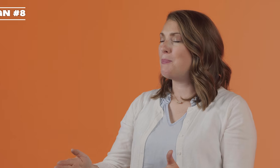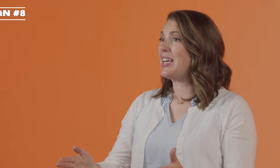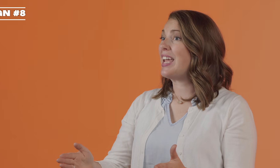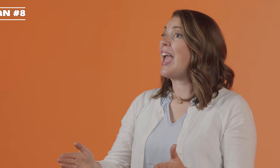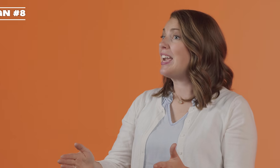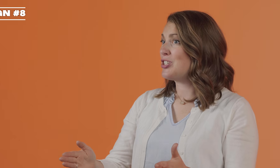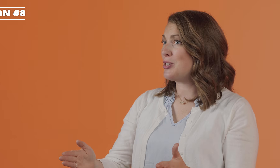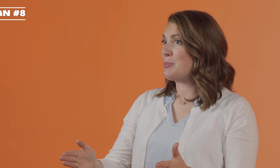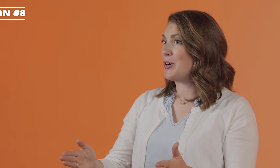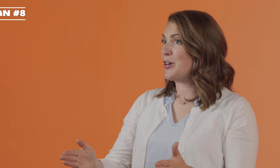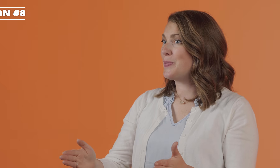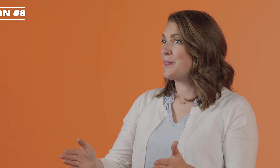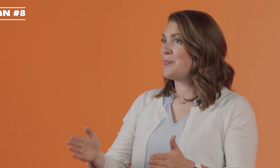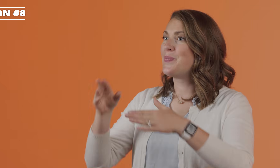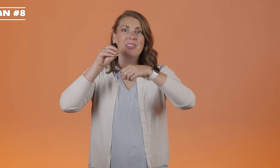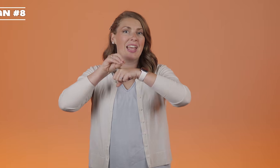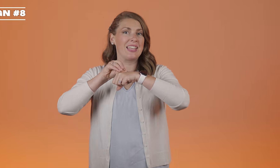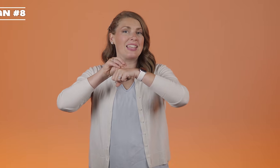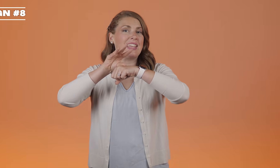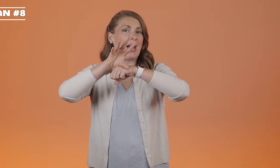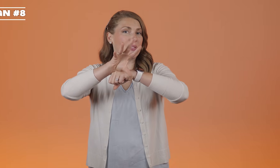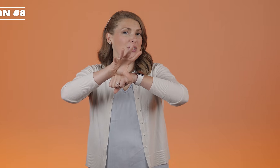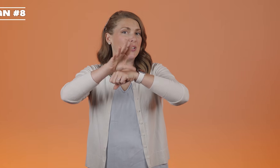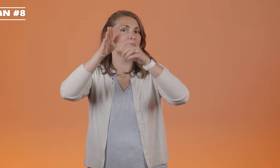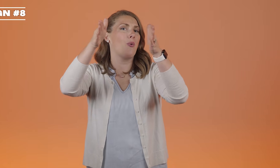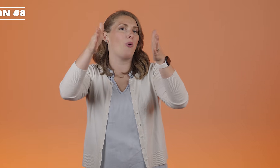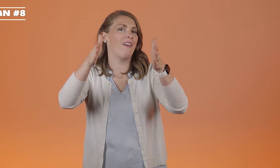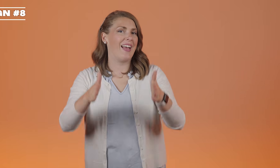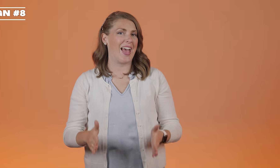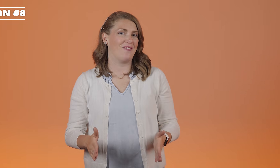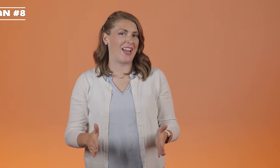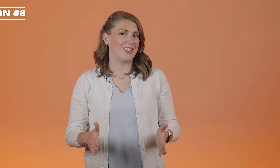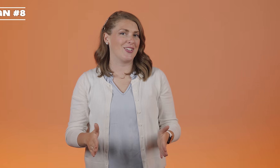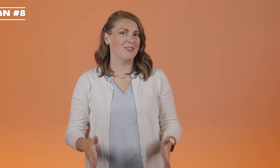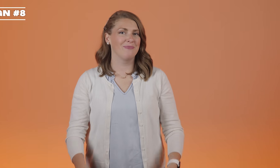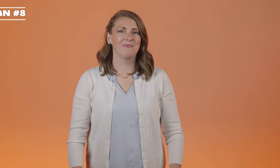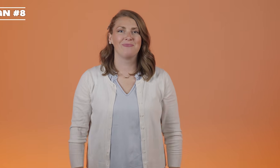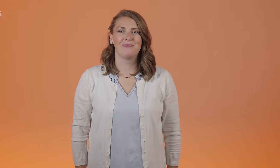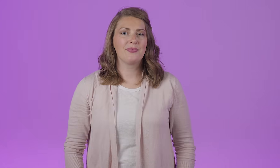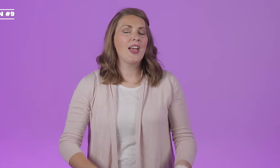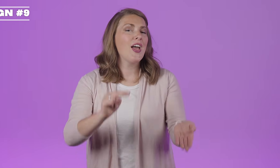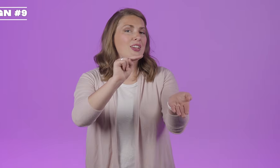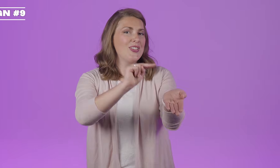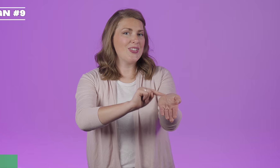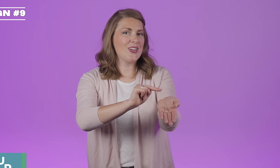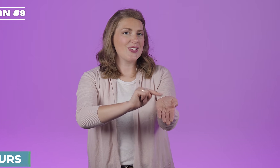meaning agent marker, counselor or advisor. Nurse,